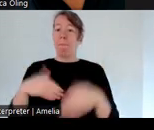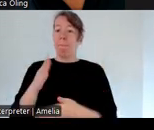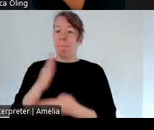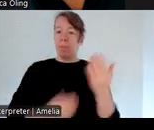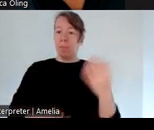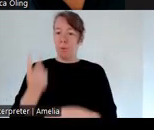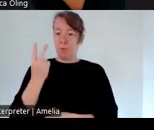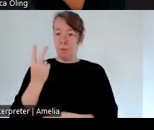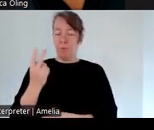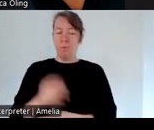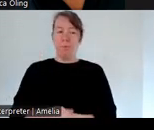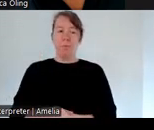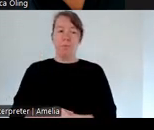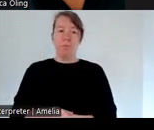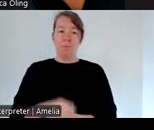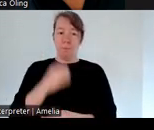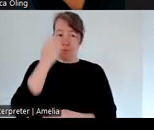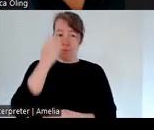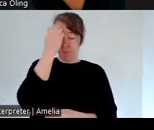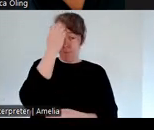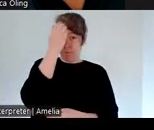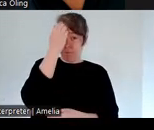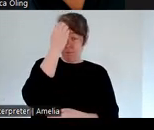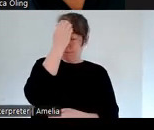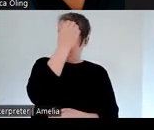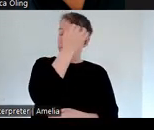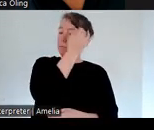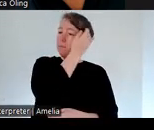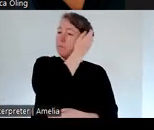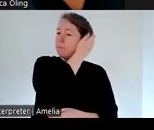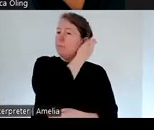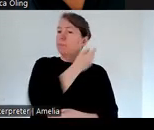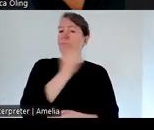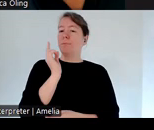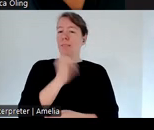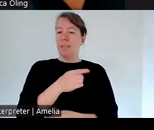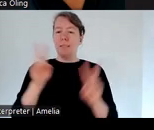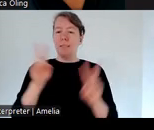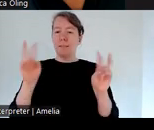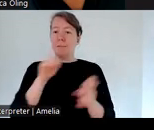So then there was a second form, and this is when you started actually doing verification testing.